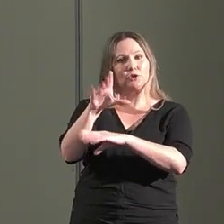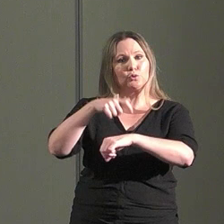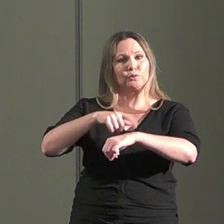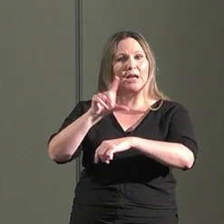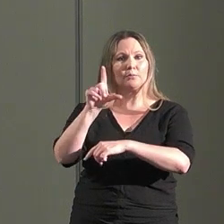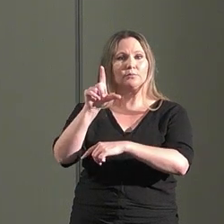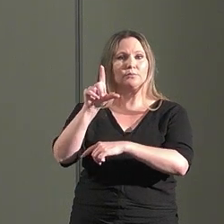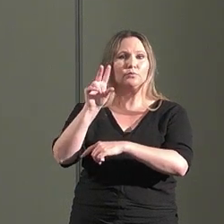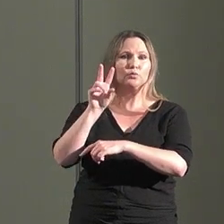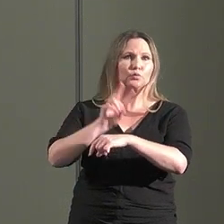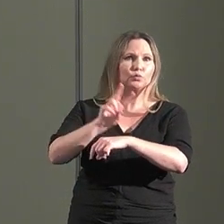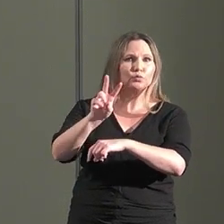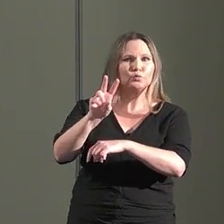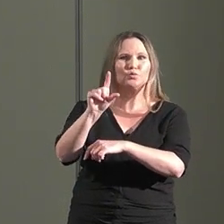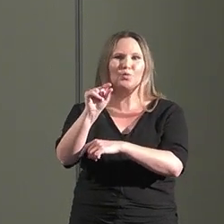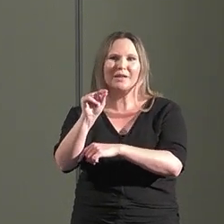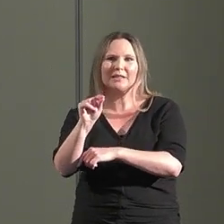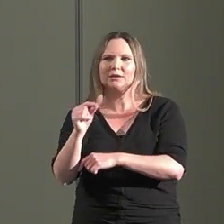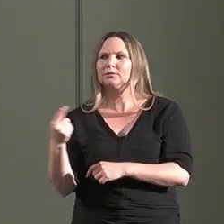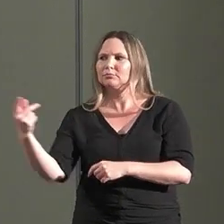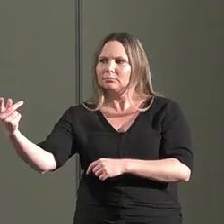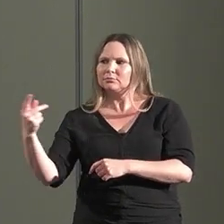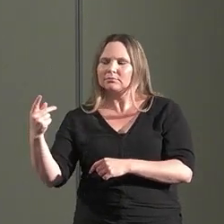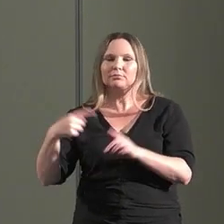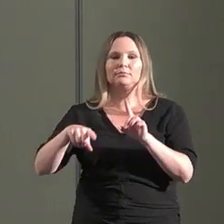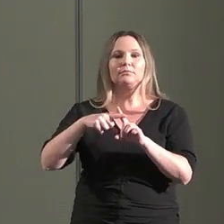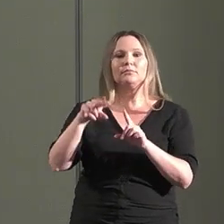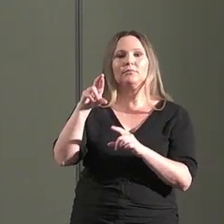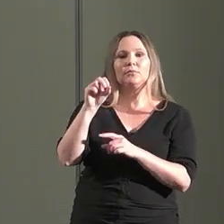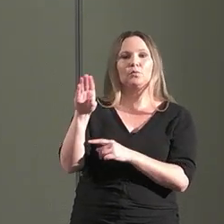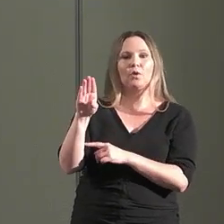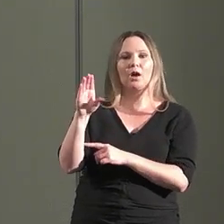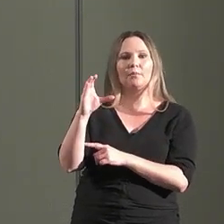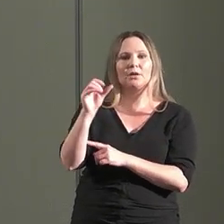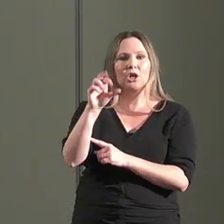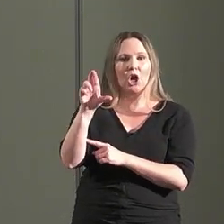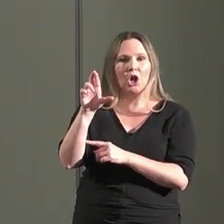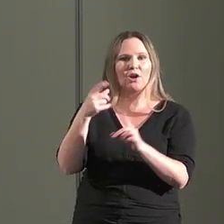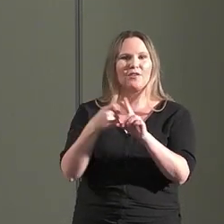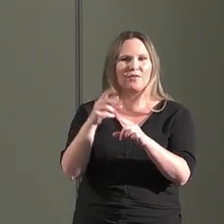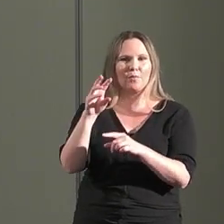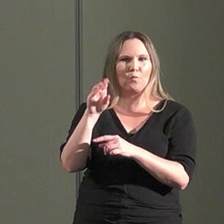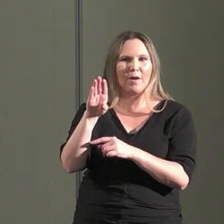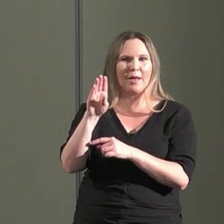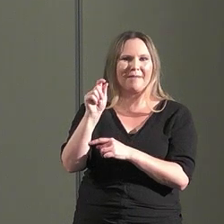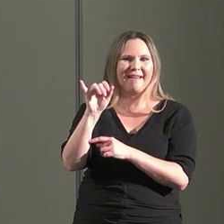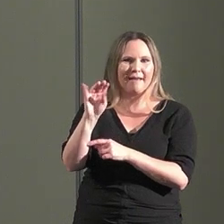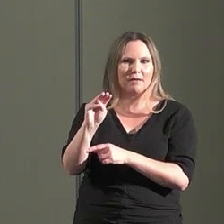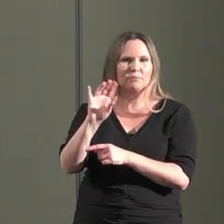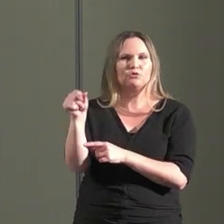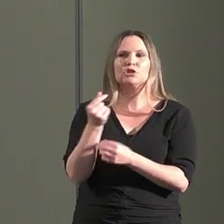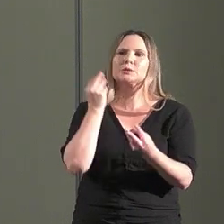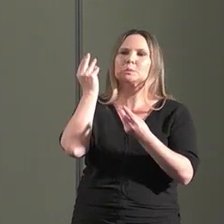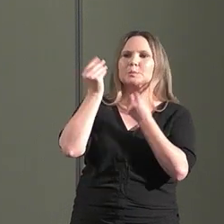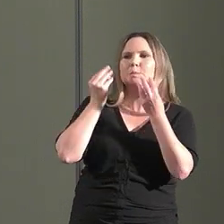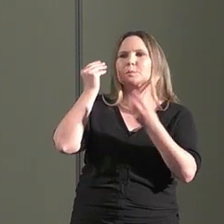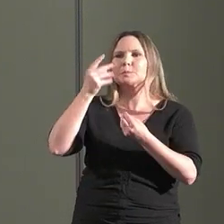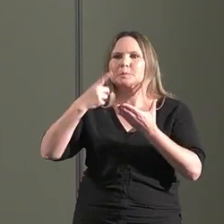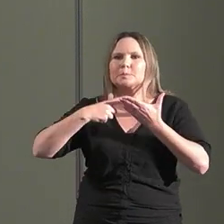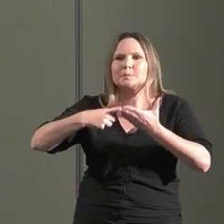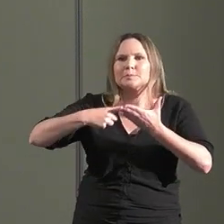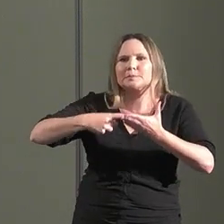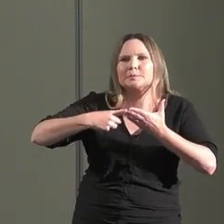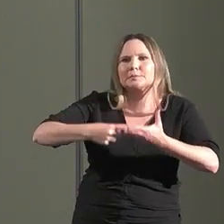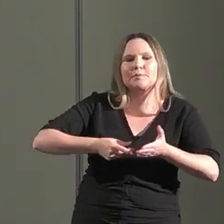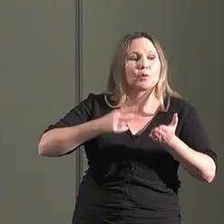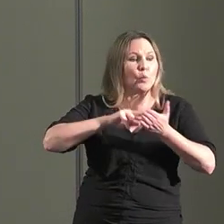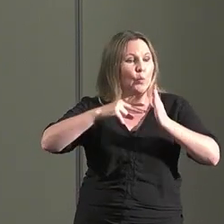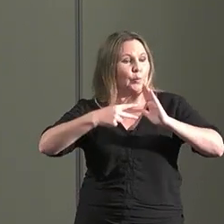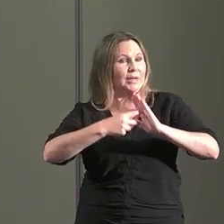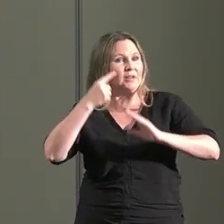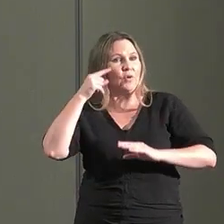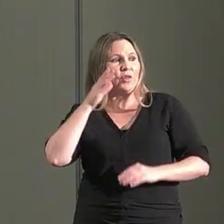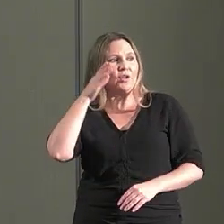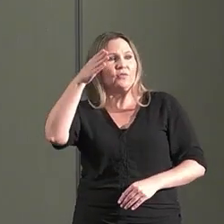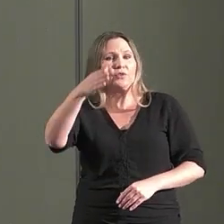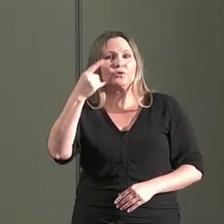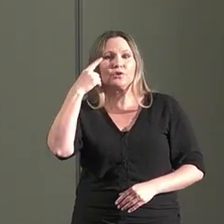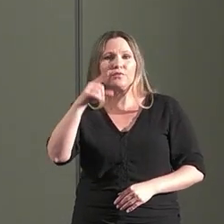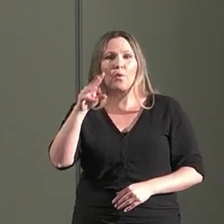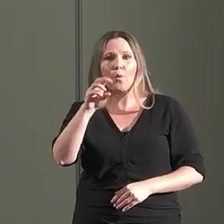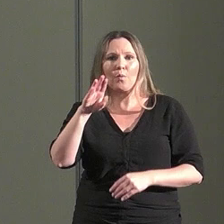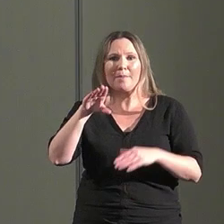That is Jared and I and rob car from WebAIM what does it mean for future and what is our